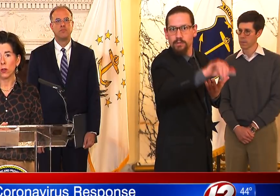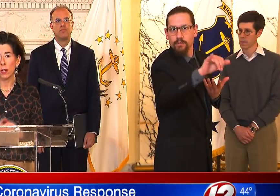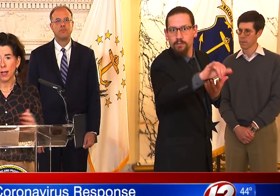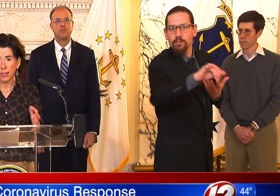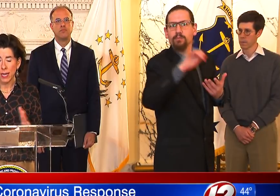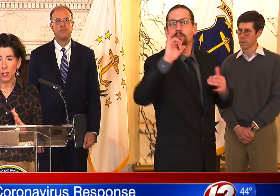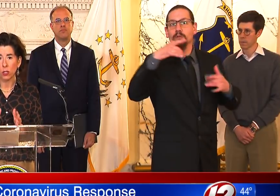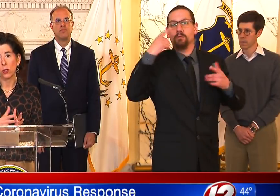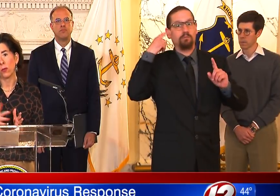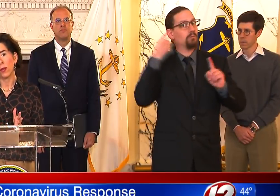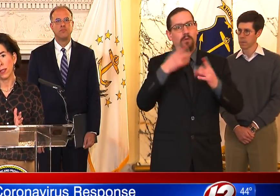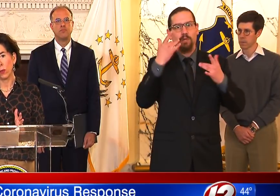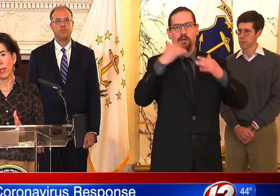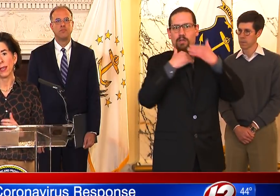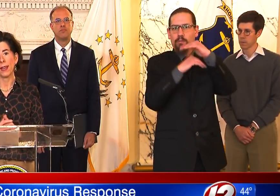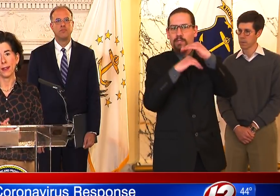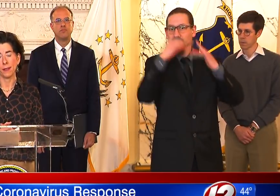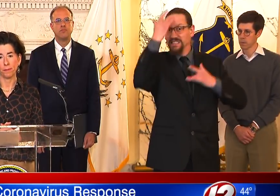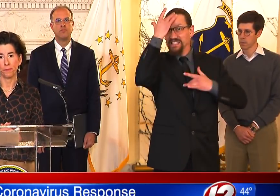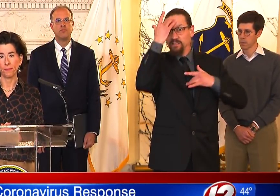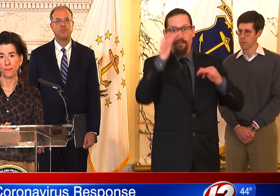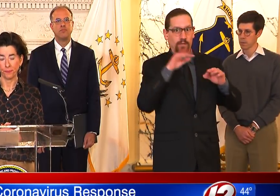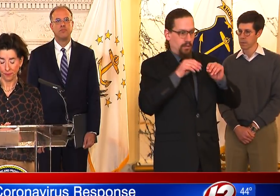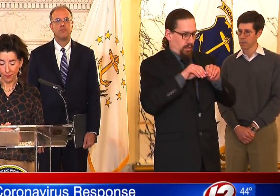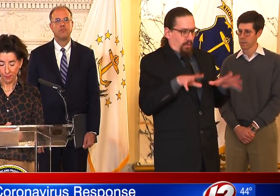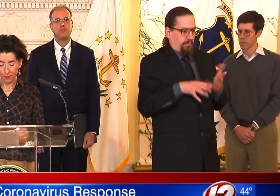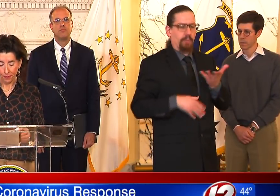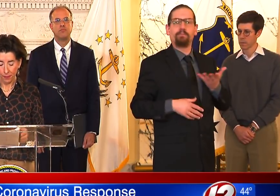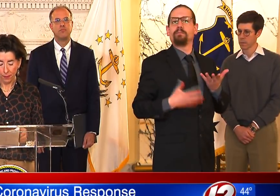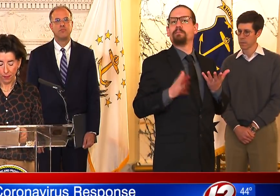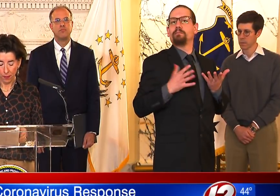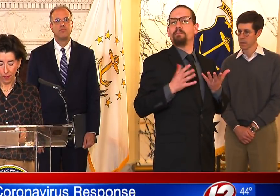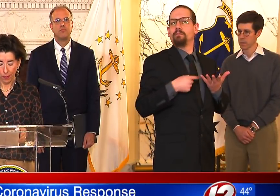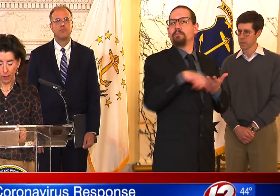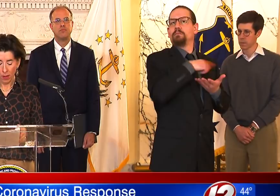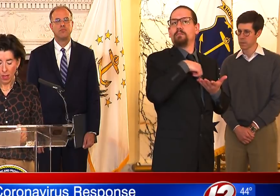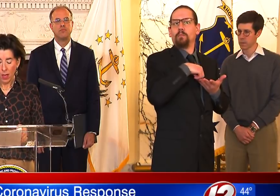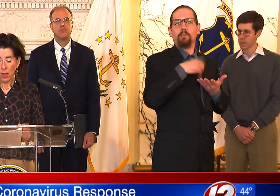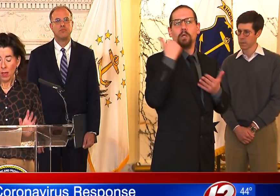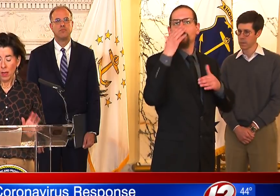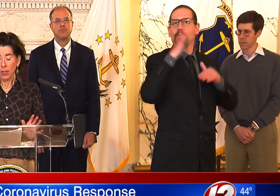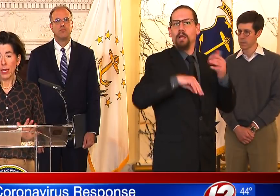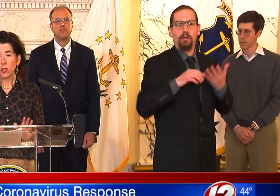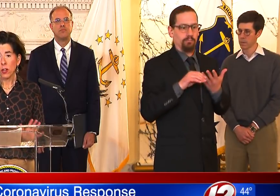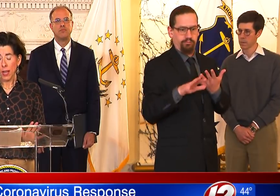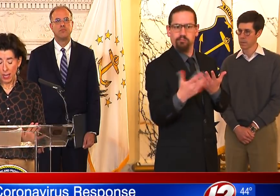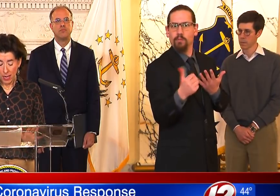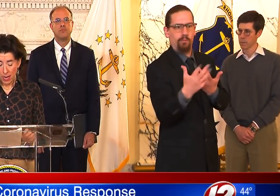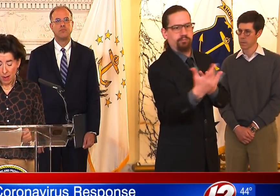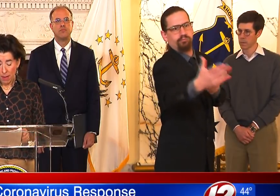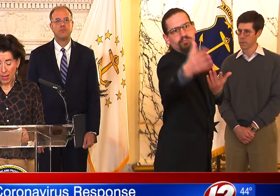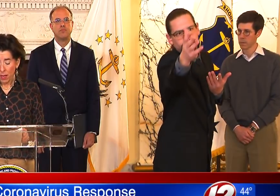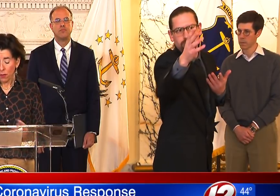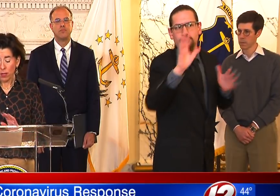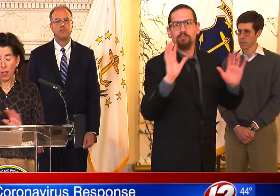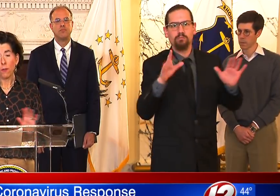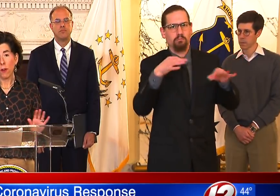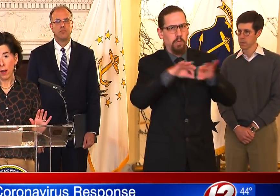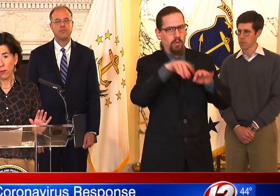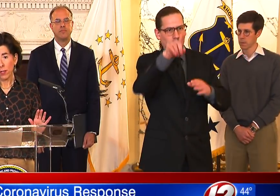NUMBER OF CONTACT S SO YOU ARE IN TOUCH WITH FEWER PEOPLE. EVERYBODY RIGHT DOWN THE FOUR OR FIVE PEOPLE YOU ARE GOING TO